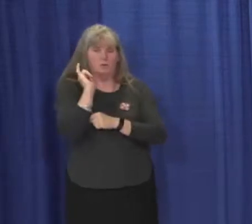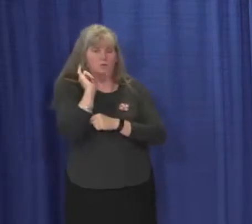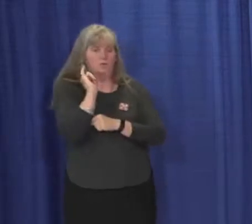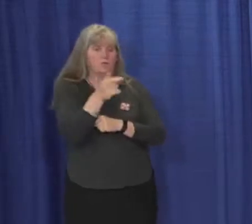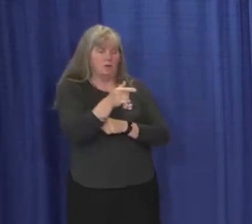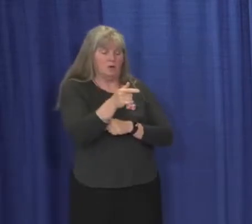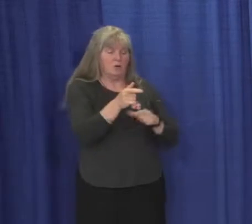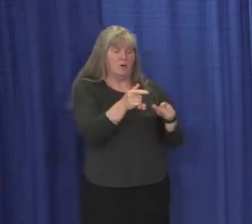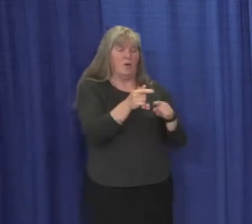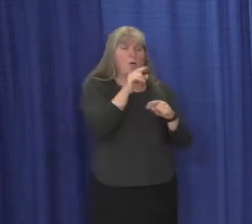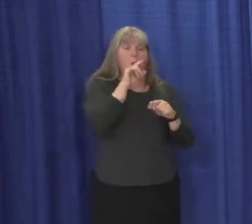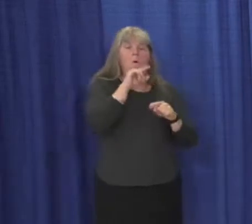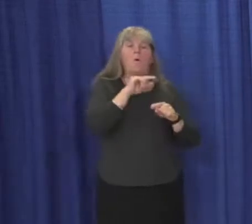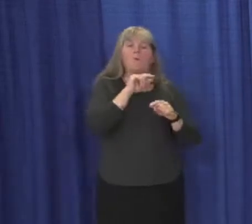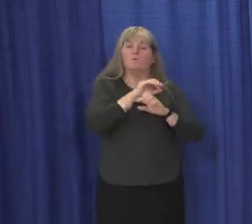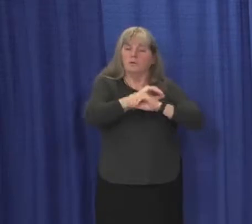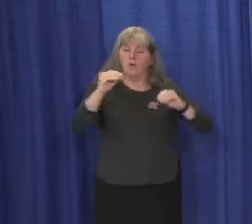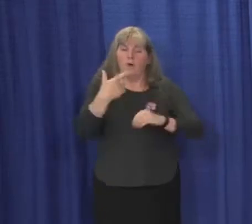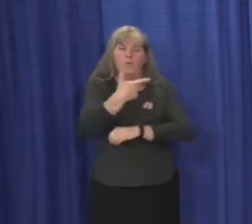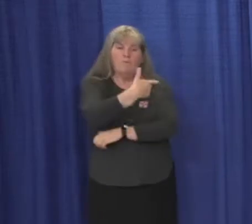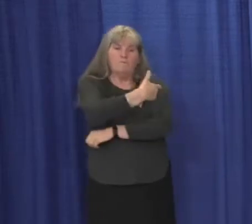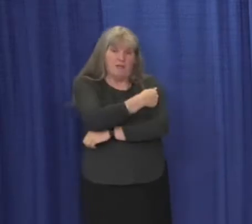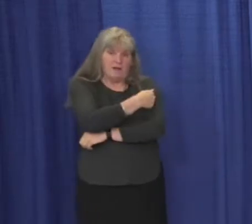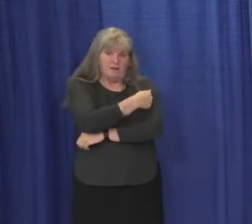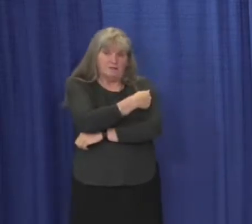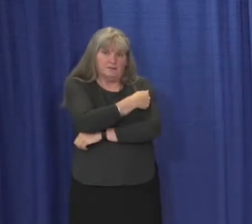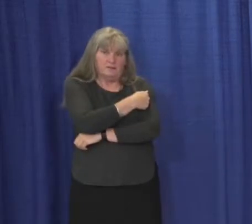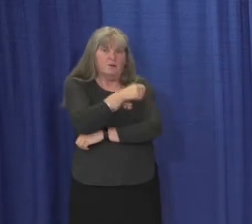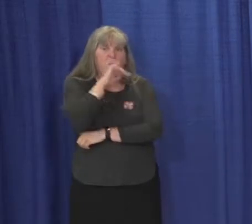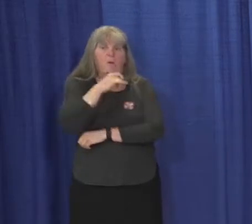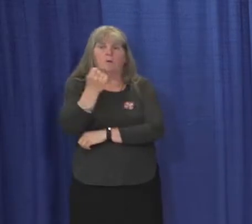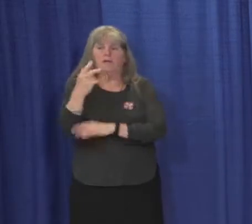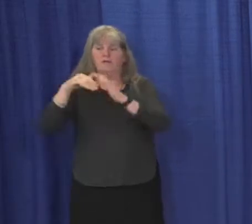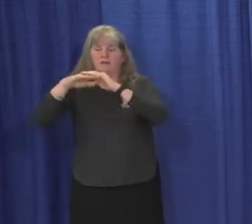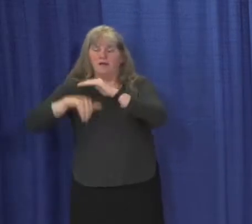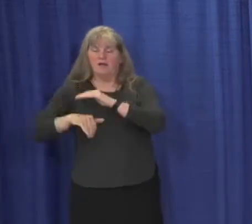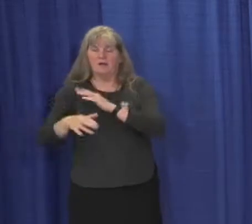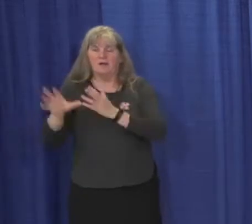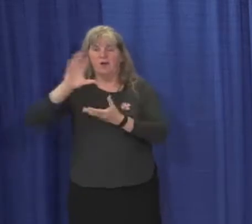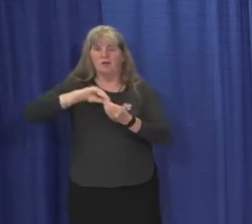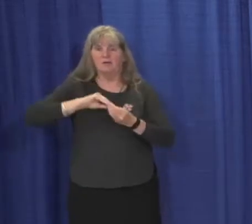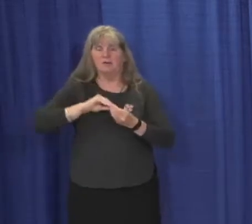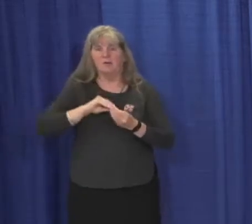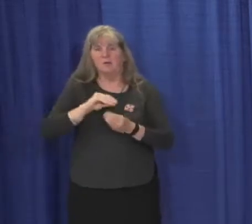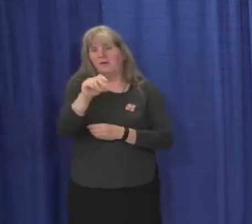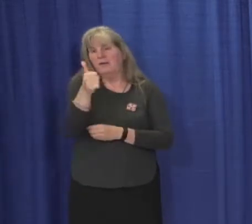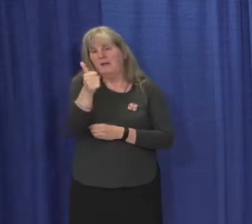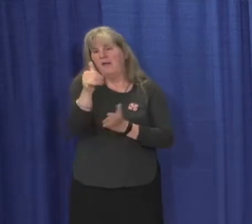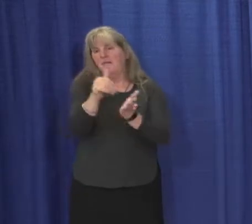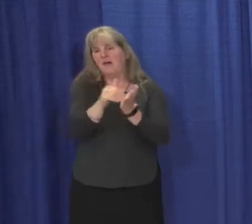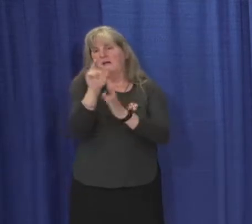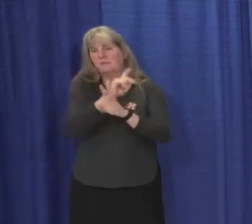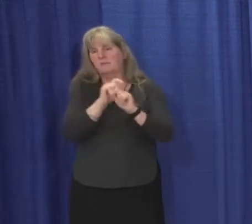vaccinated Minus the age group under 11 and ineligible to receive immunization we are left